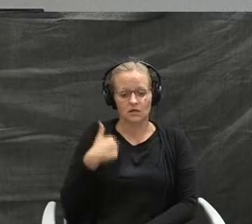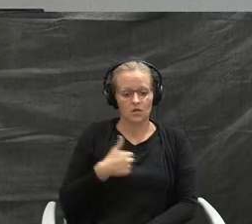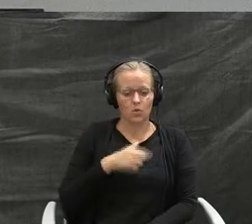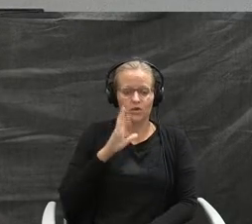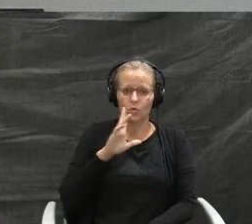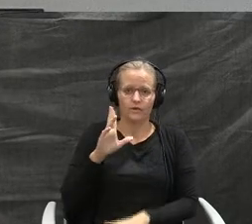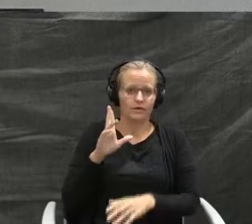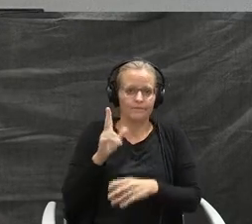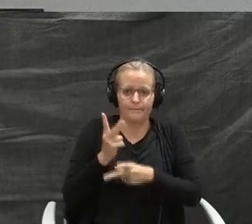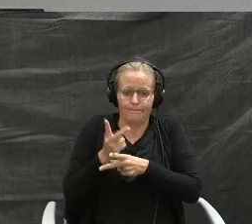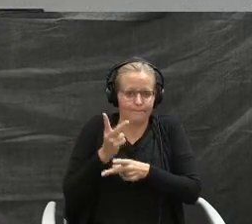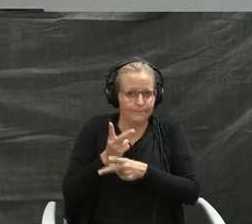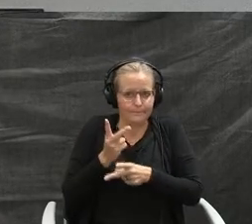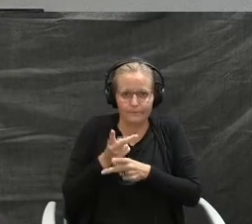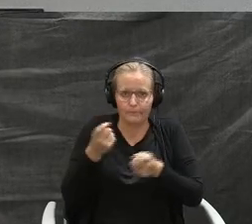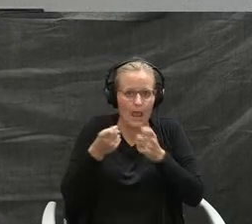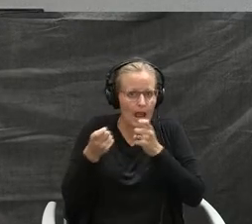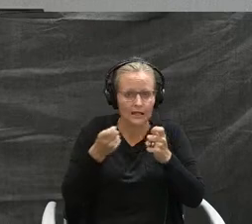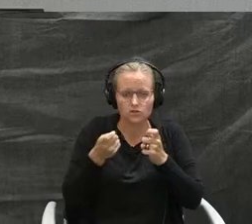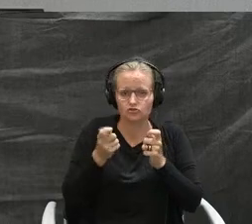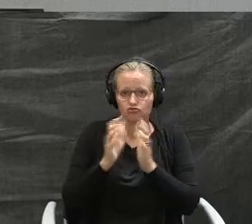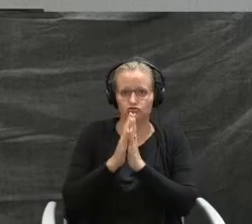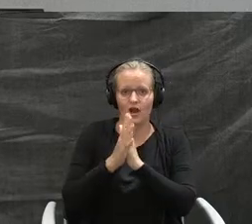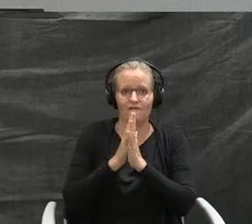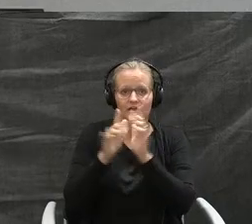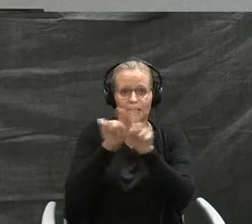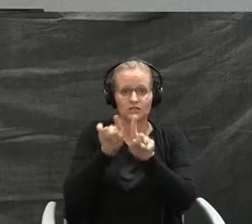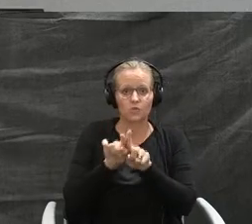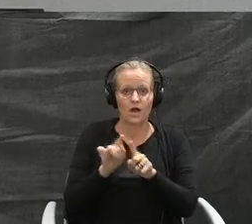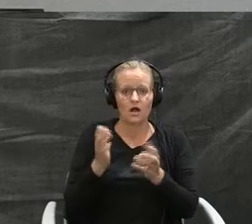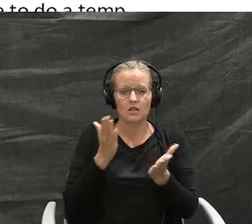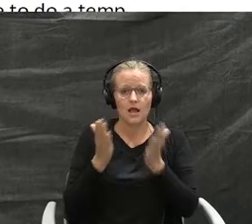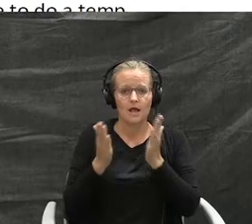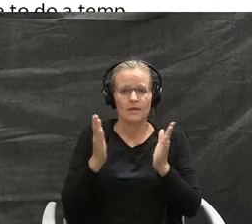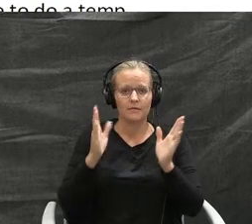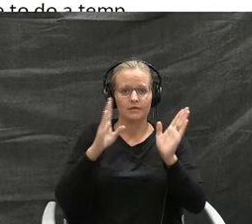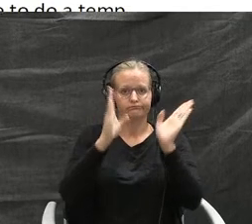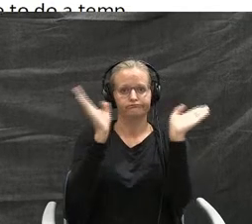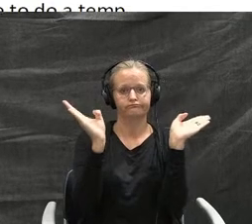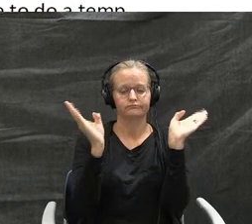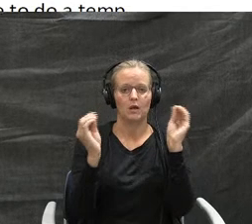And we may have to widen. They drop off times and so forth so.